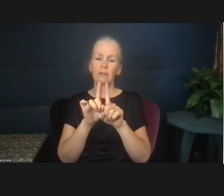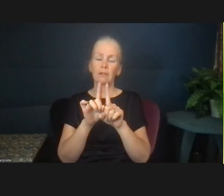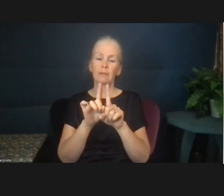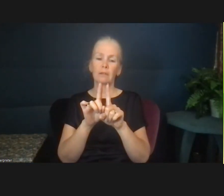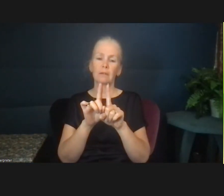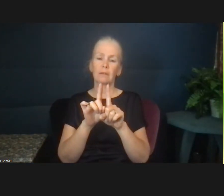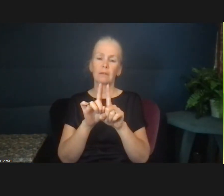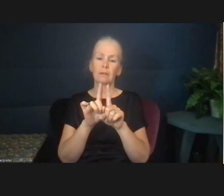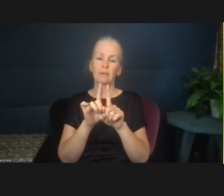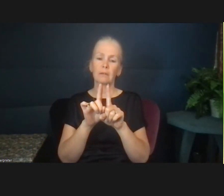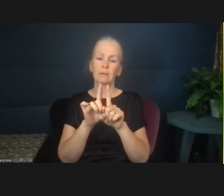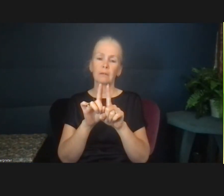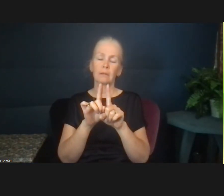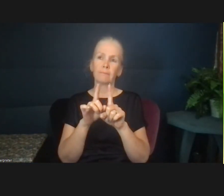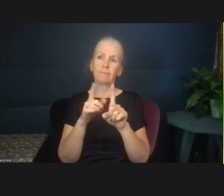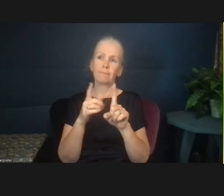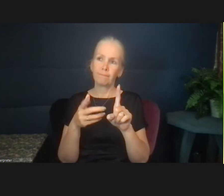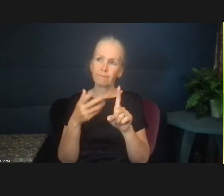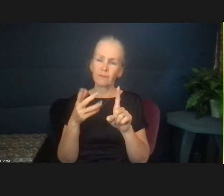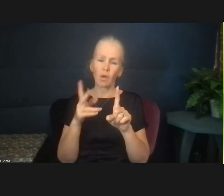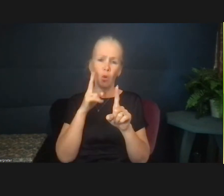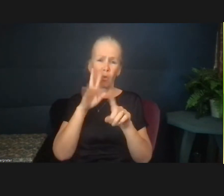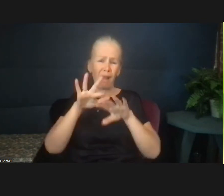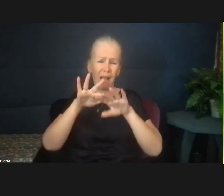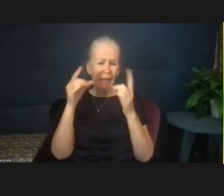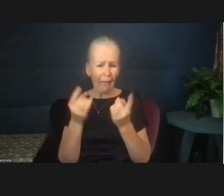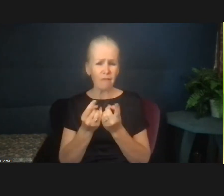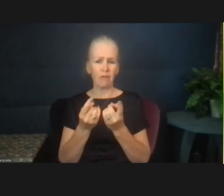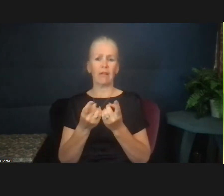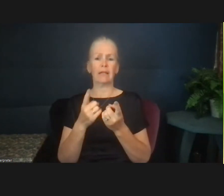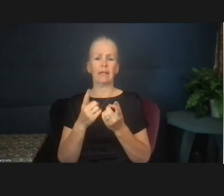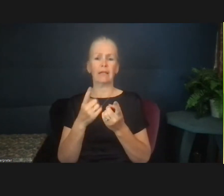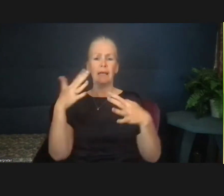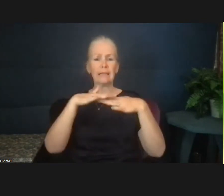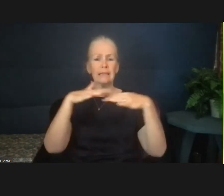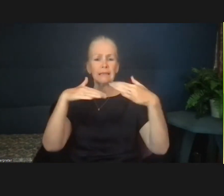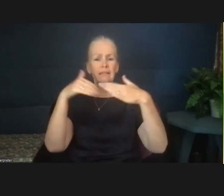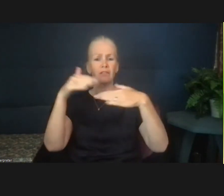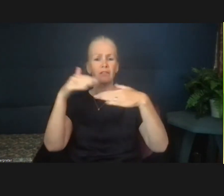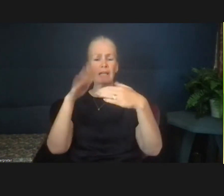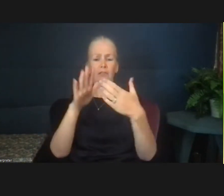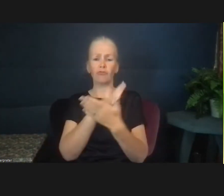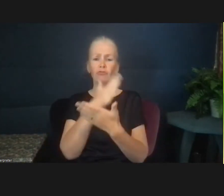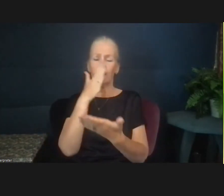they don't look at everything. I mean, intersectionality really and truly is every